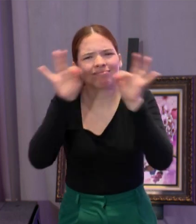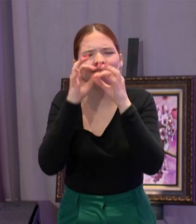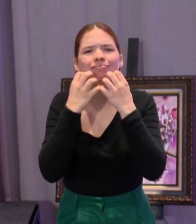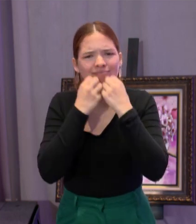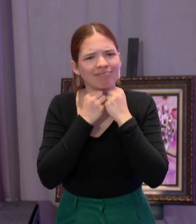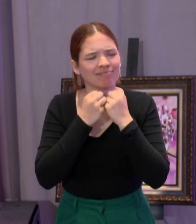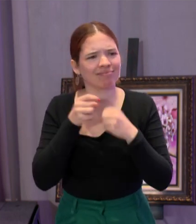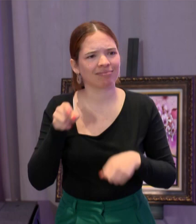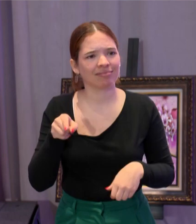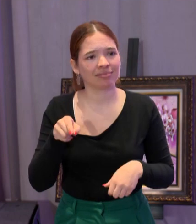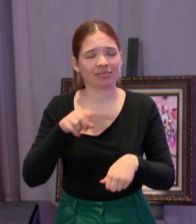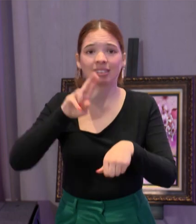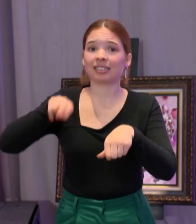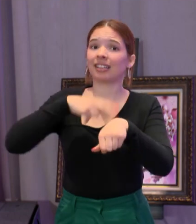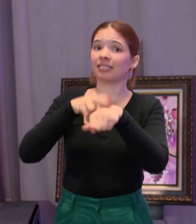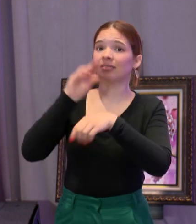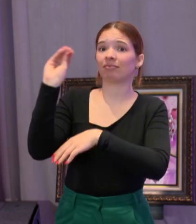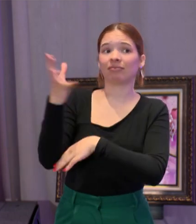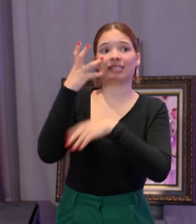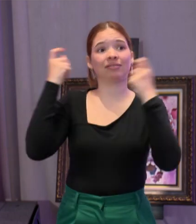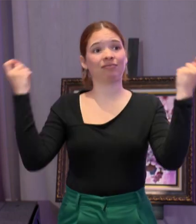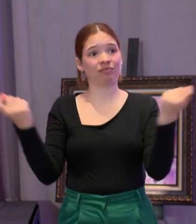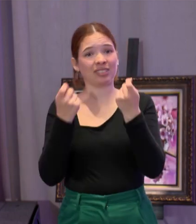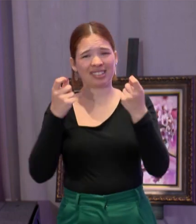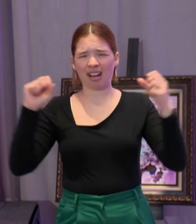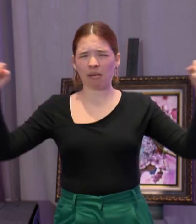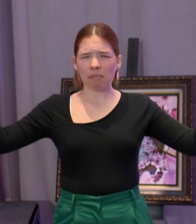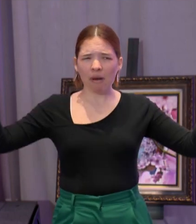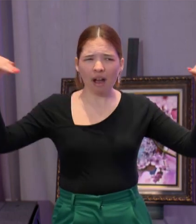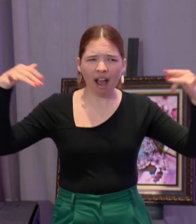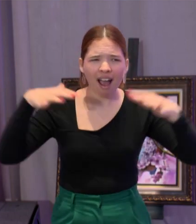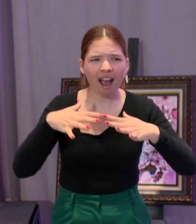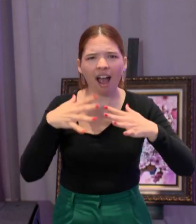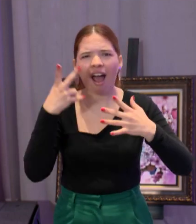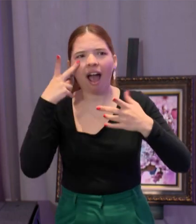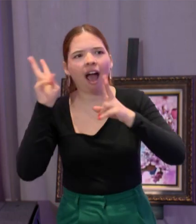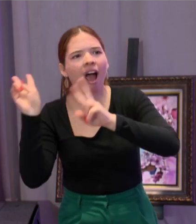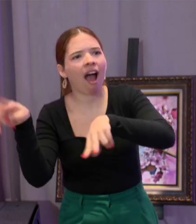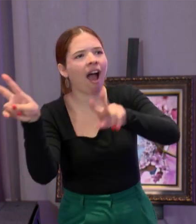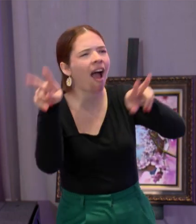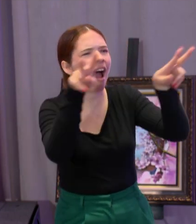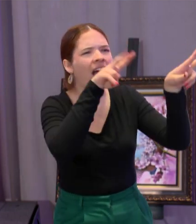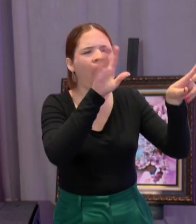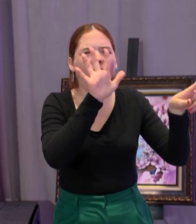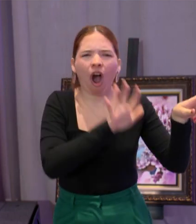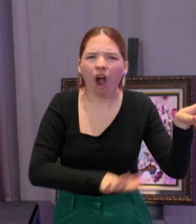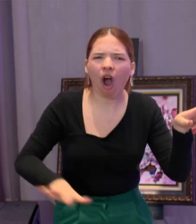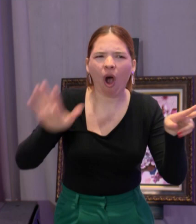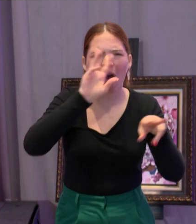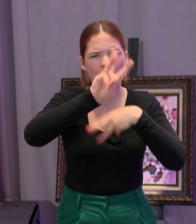FESTIVAL BRINGS OUR RESIDENTS ACROSS THE REGION, AND VISITORS FROM AROUND THE WORLD TOGETHER TO CELEBRATE ONE OF THE MOST